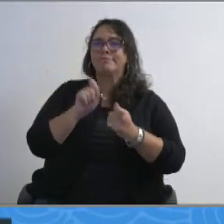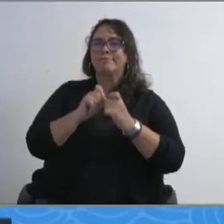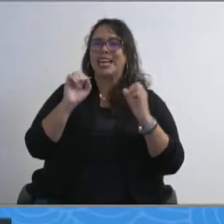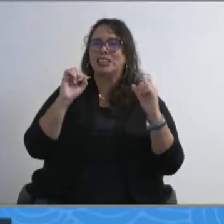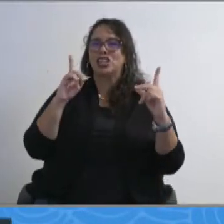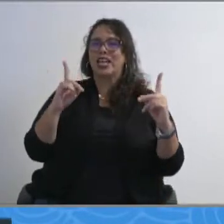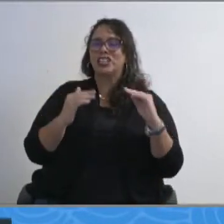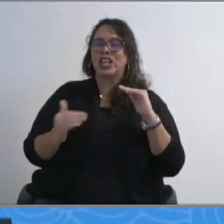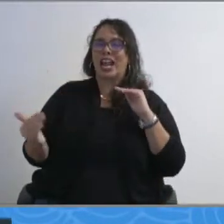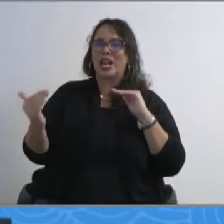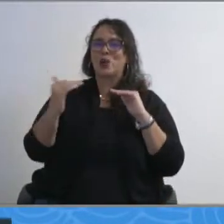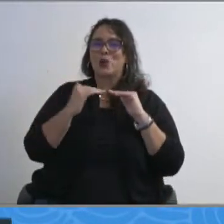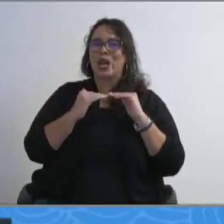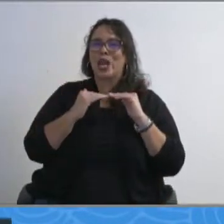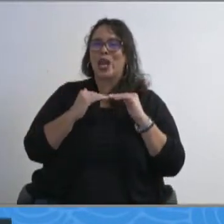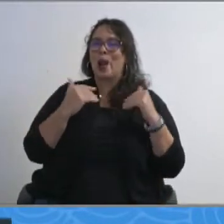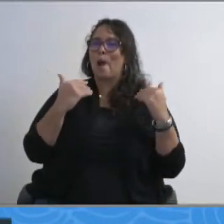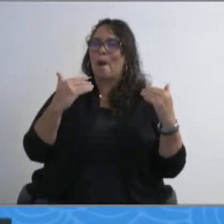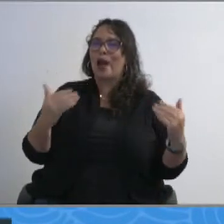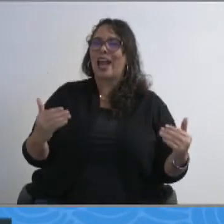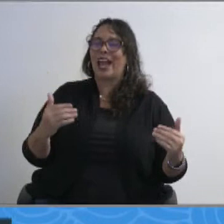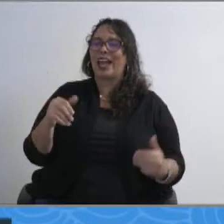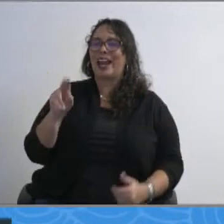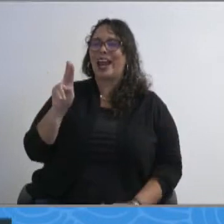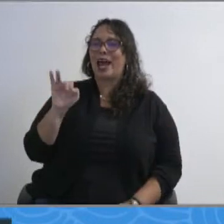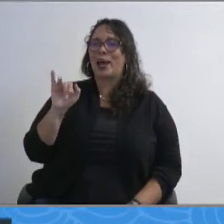go ahead and unmute, and he'll be happy to answer.